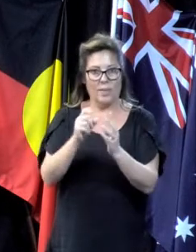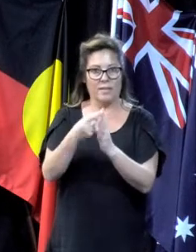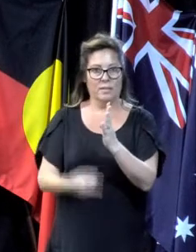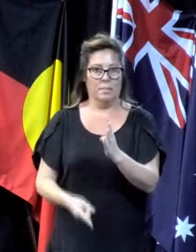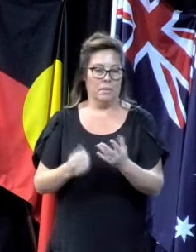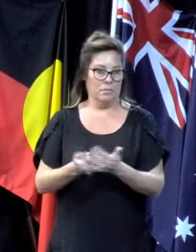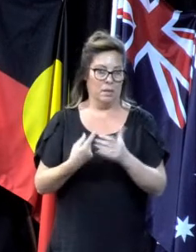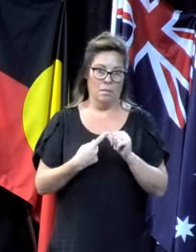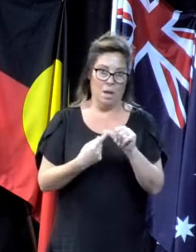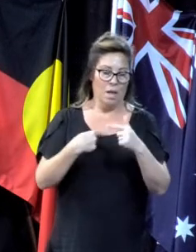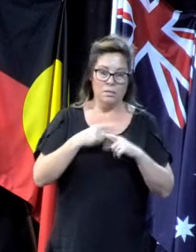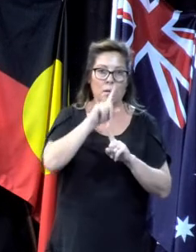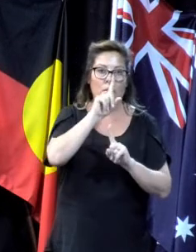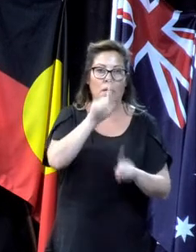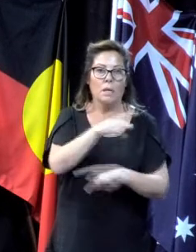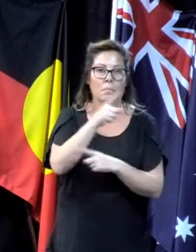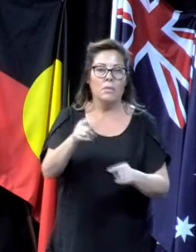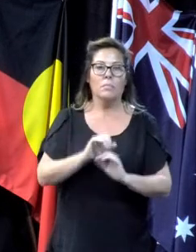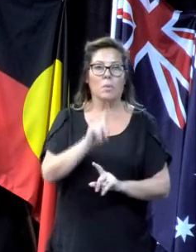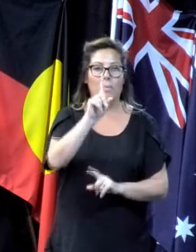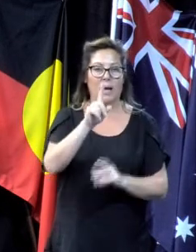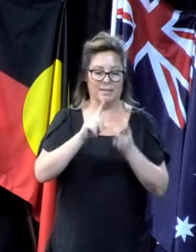Resources need to be allocated and flexible enough to be reallocated